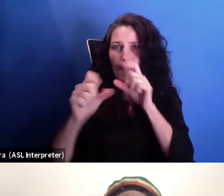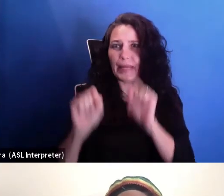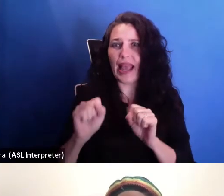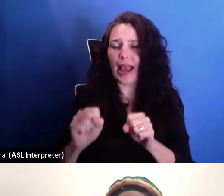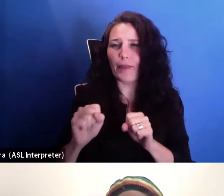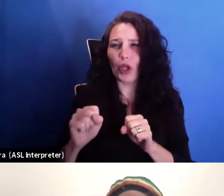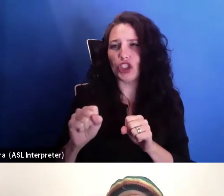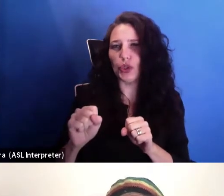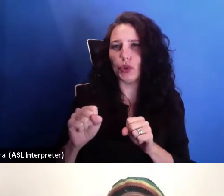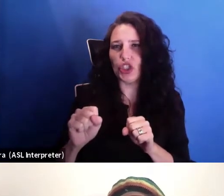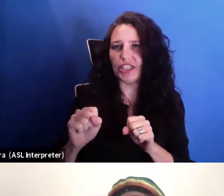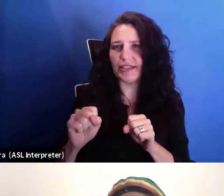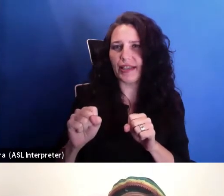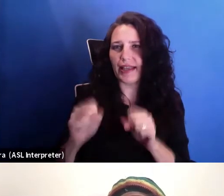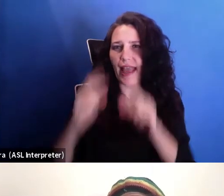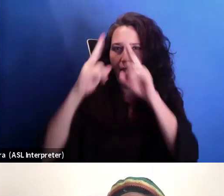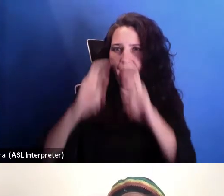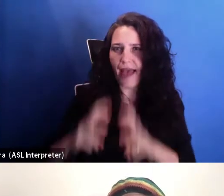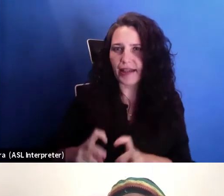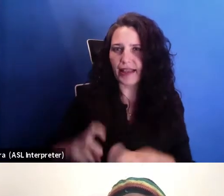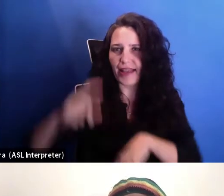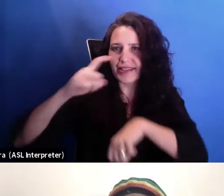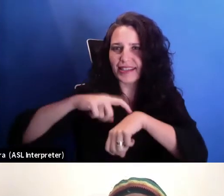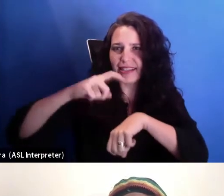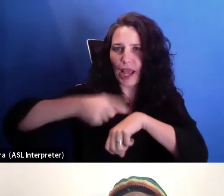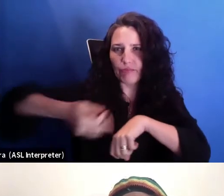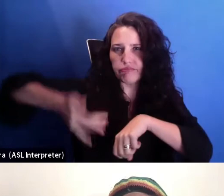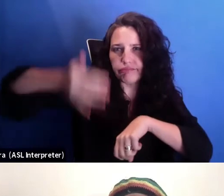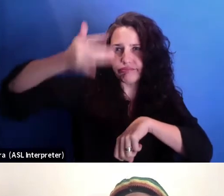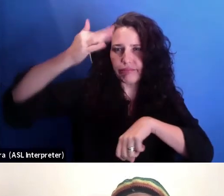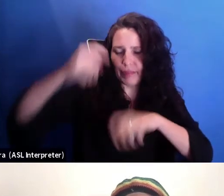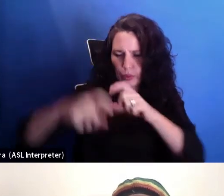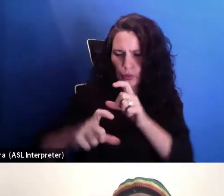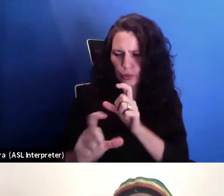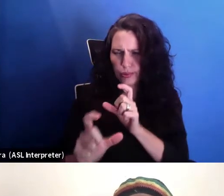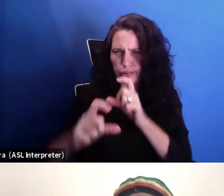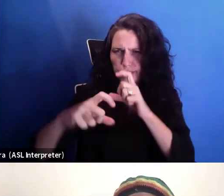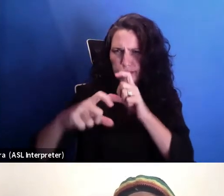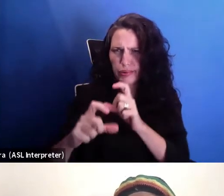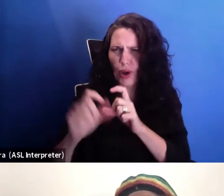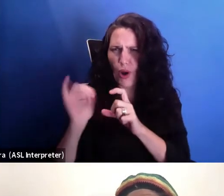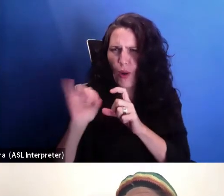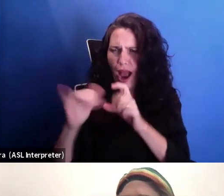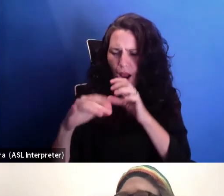And I'm sitting in the room when Nicole and I started looking at this hard drive that we received